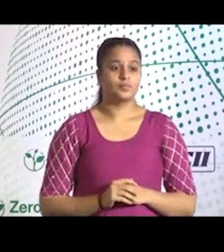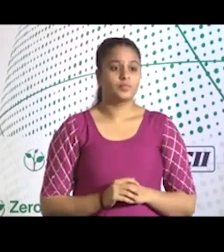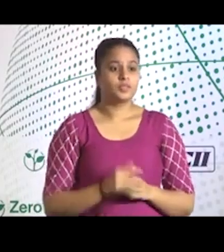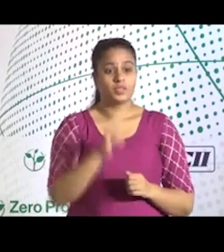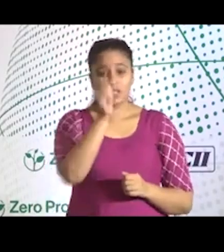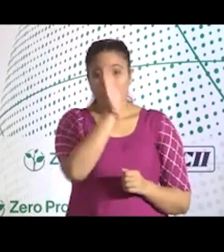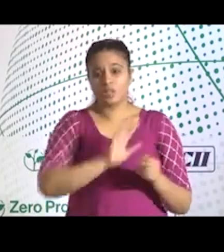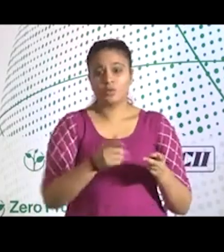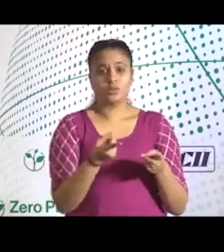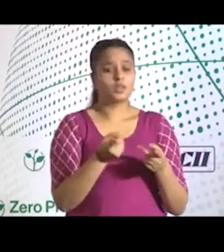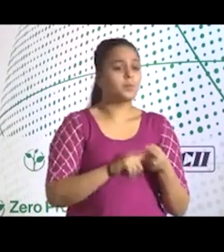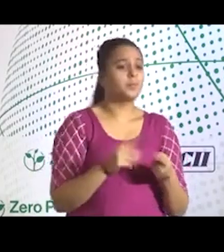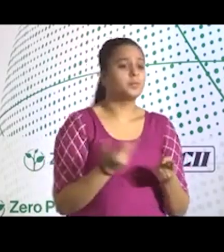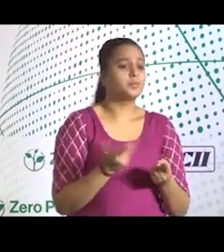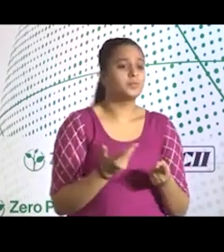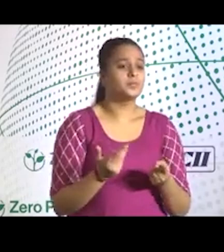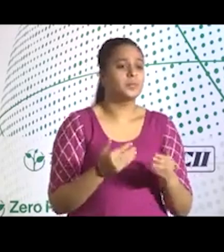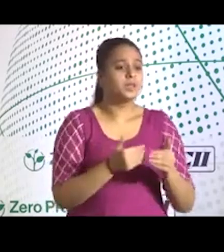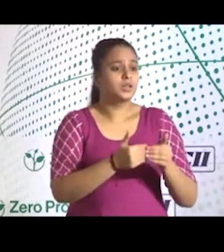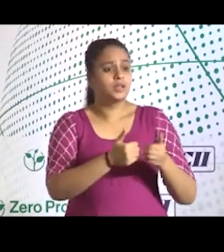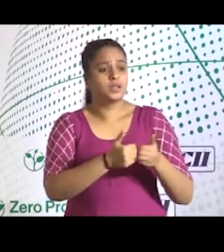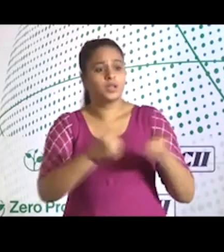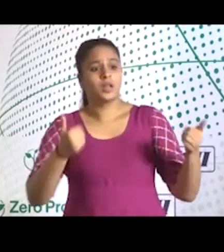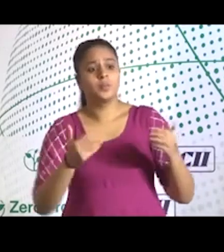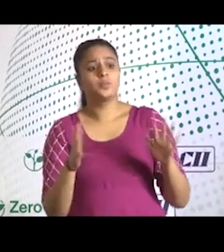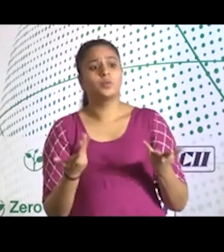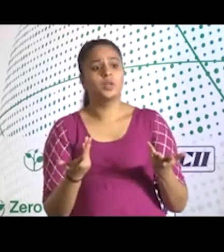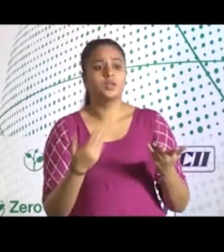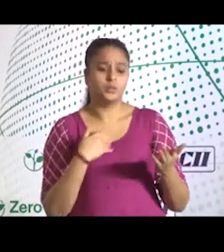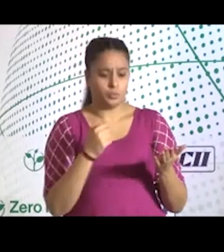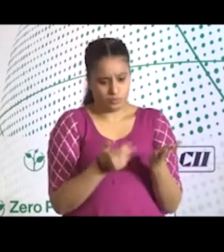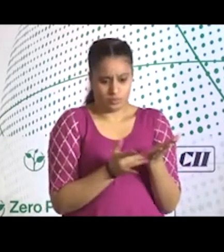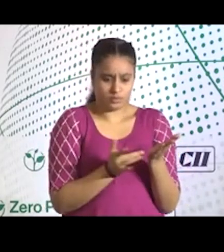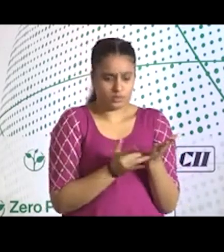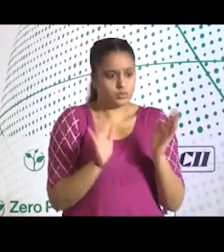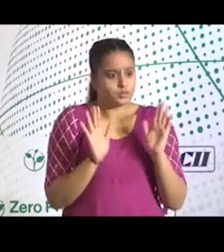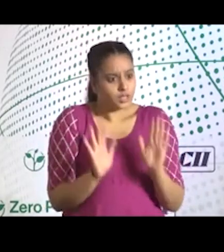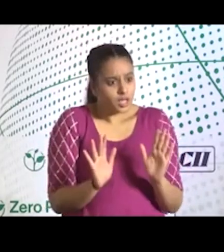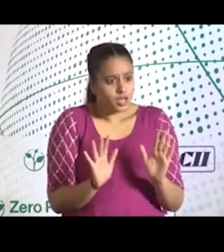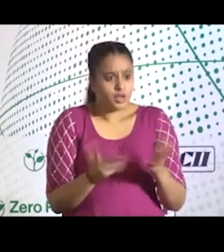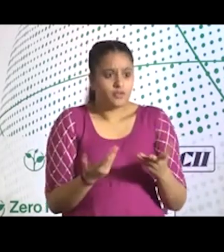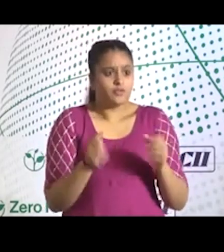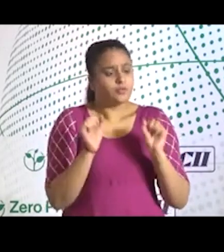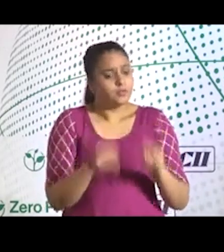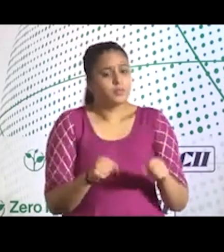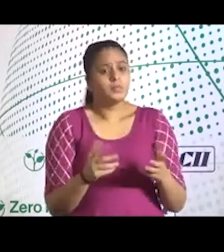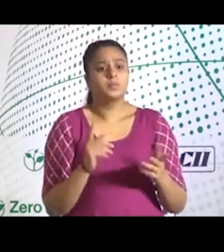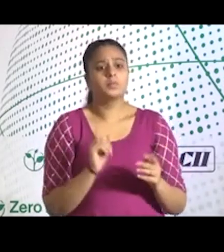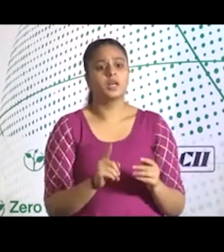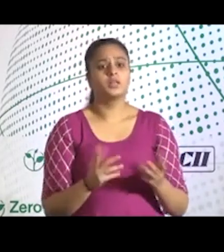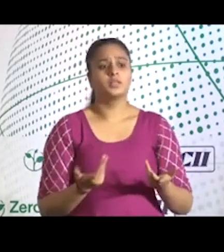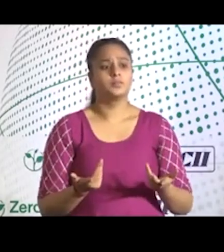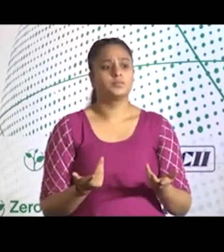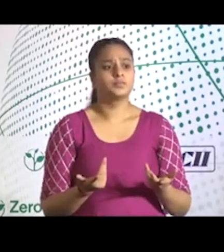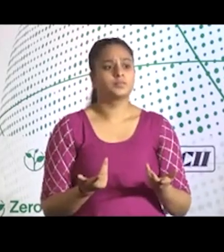What's the gap here? Do we have technology? Yes, we do. I think we've we've made great strides in technology, but there's a gap